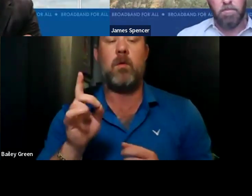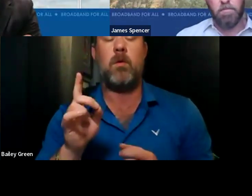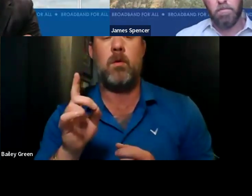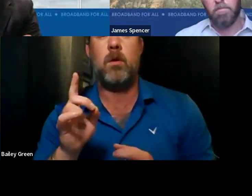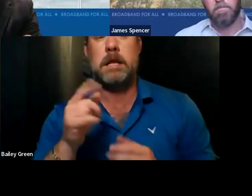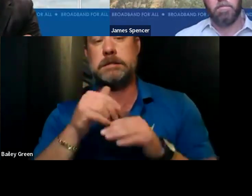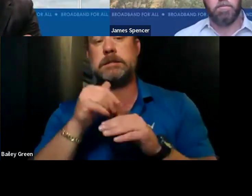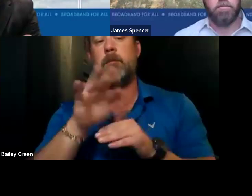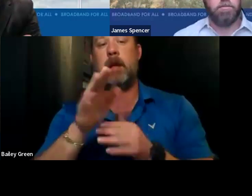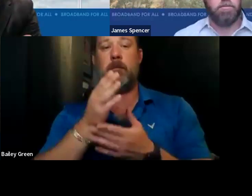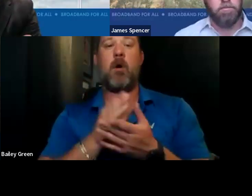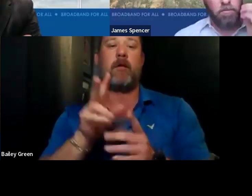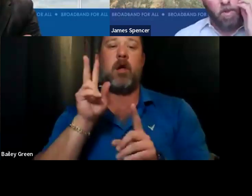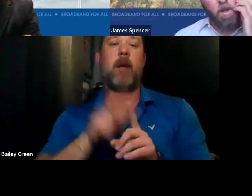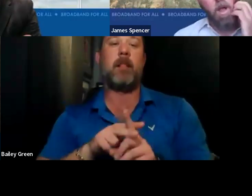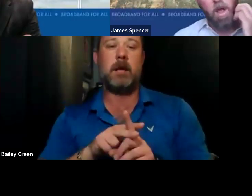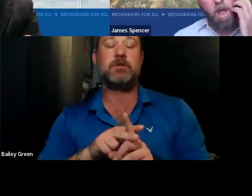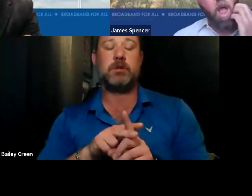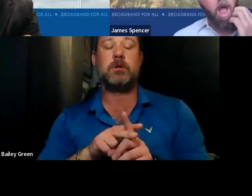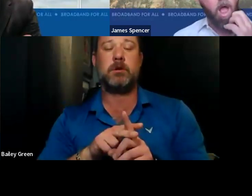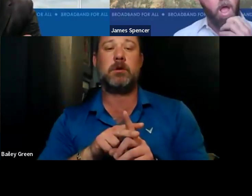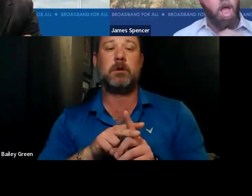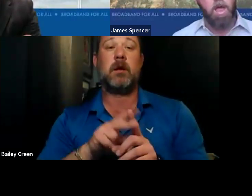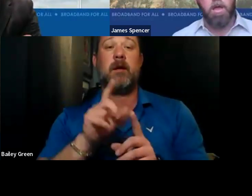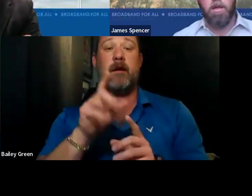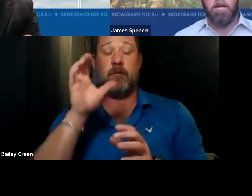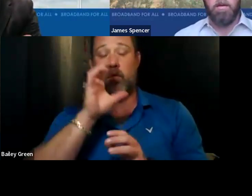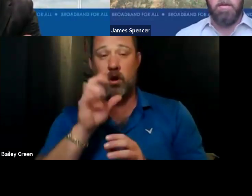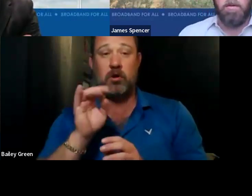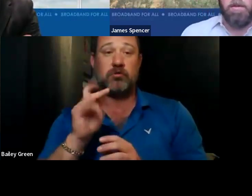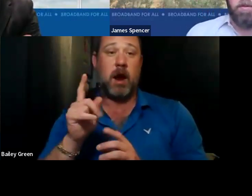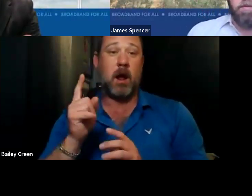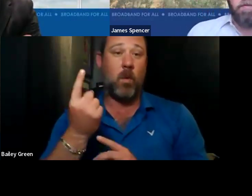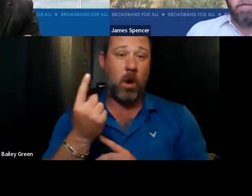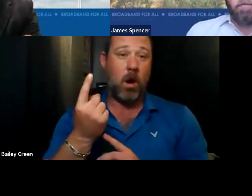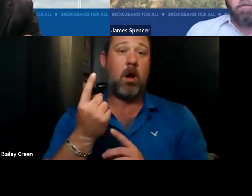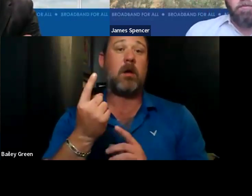and submit as part of their application. If you look at Track 1, if you've been to the